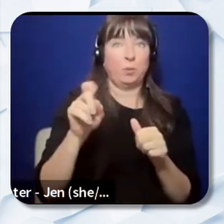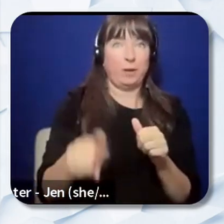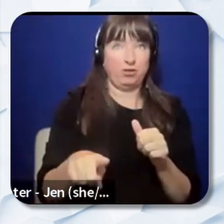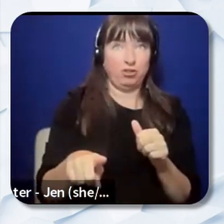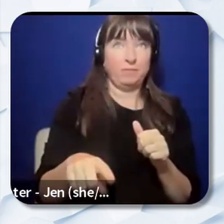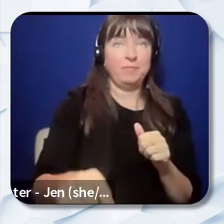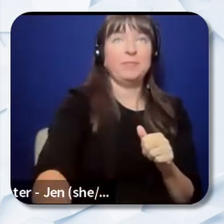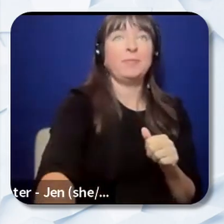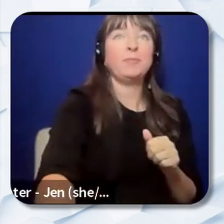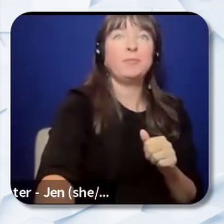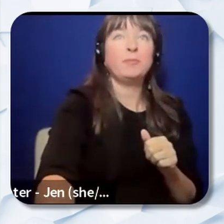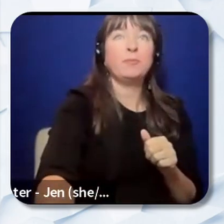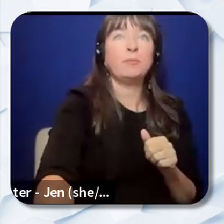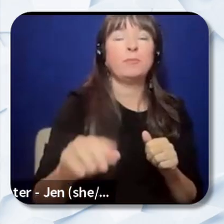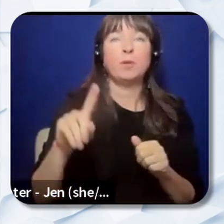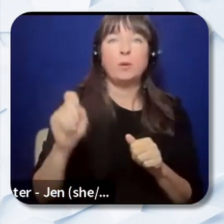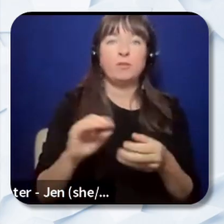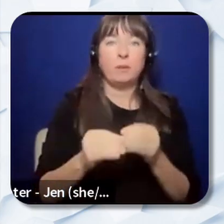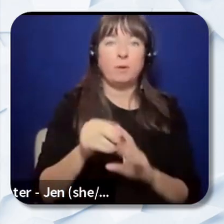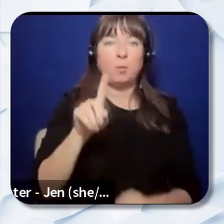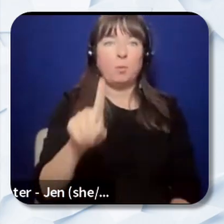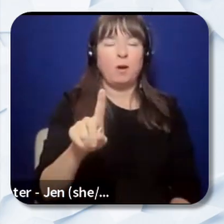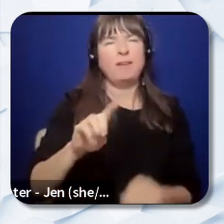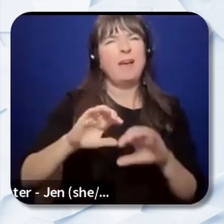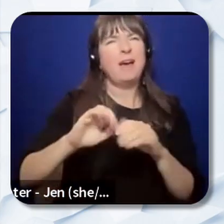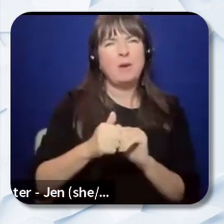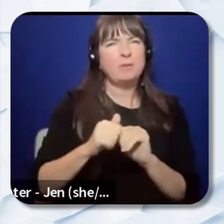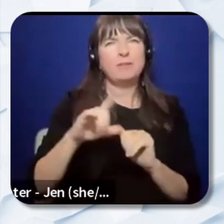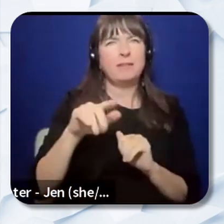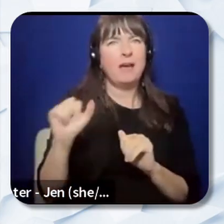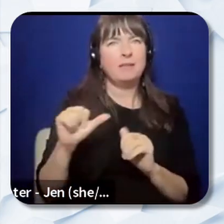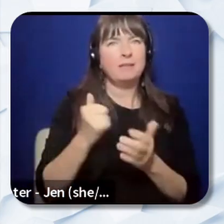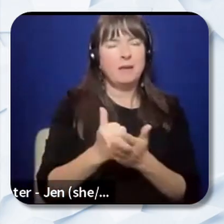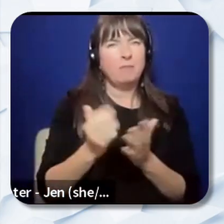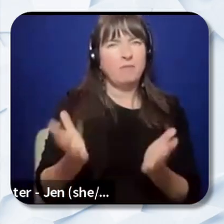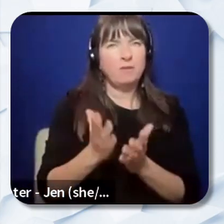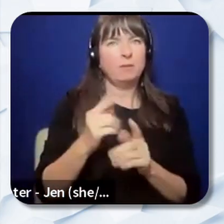So again question one. How does CLASS help foster positive relationships between teachers